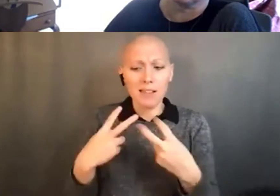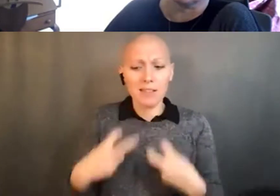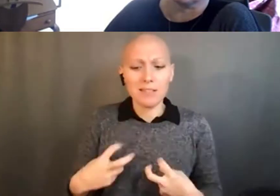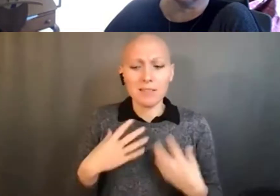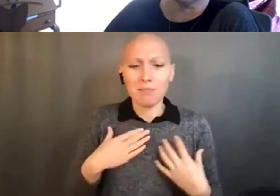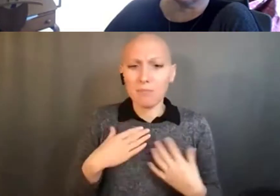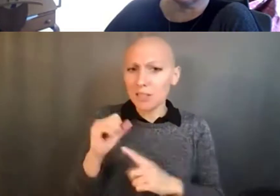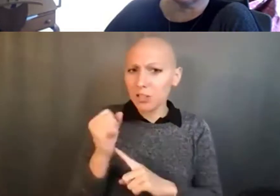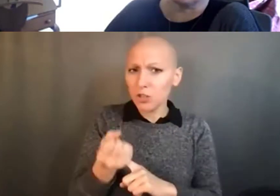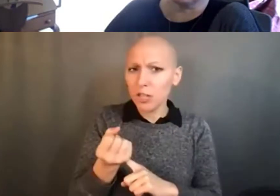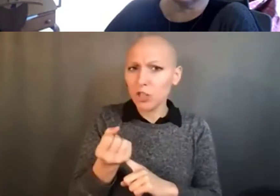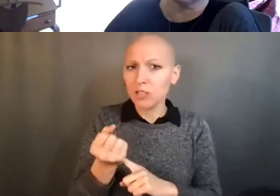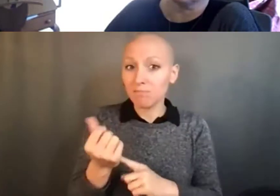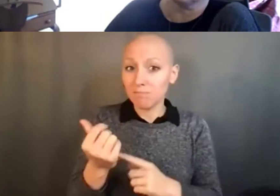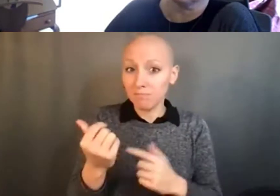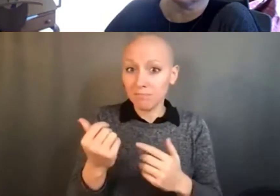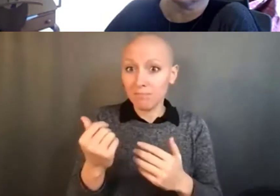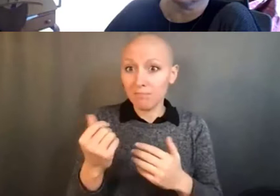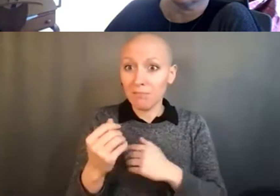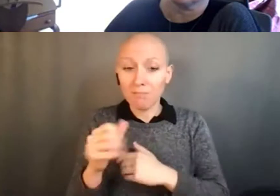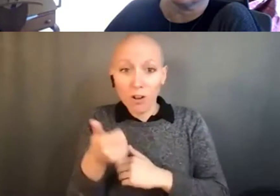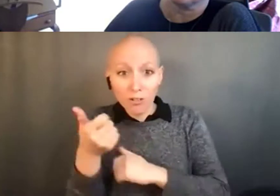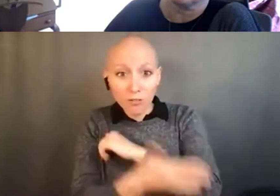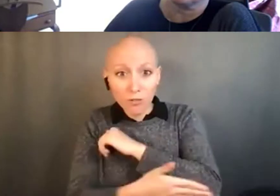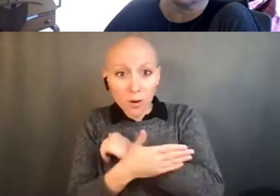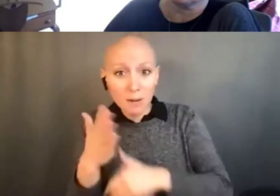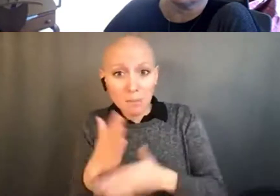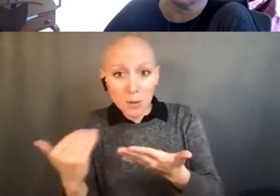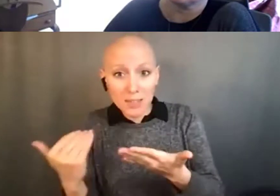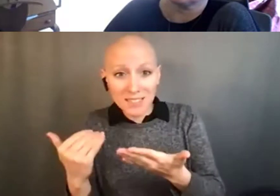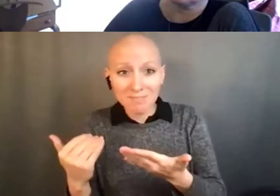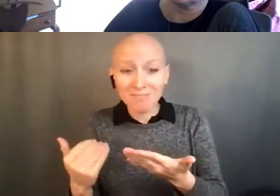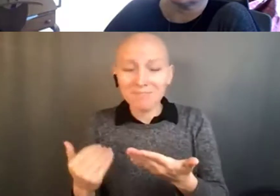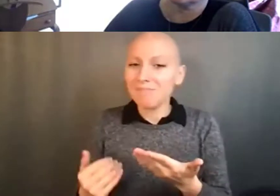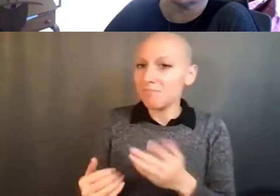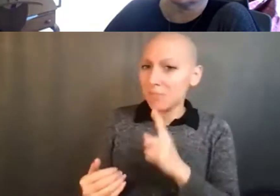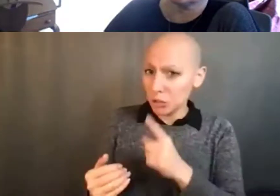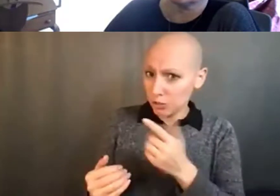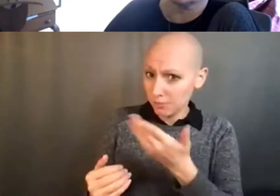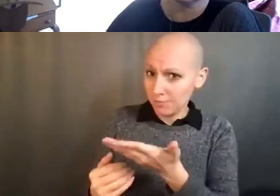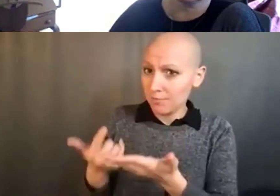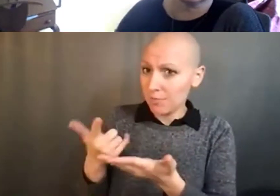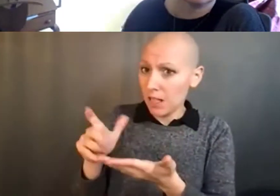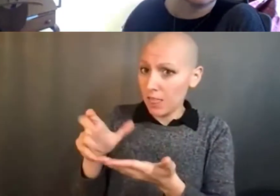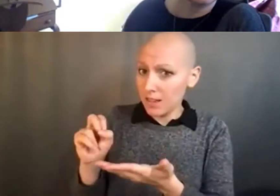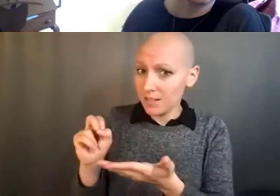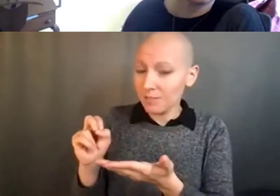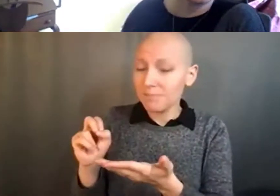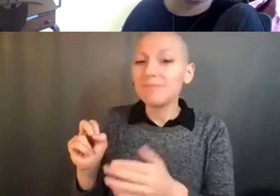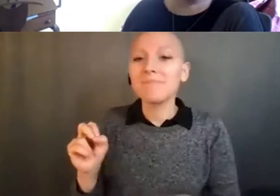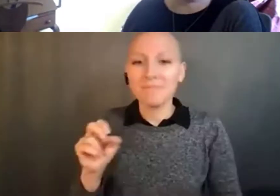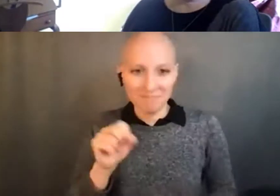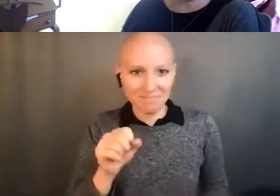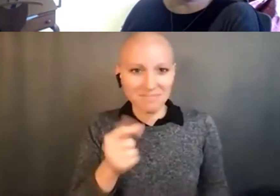Emily Linde: Sure, Glen, do you want to do that one? Glen McGugan: Yeah so that on the slide, it depends as, Emily said.